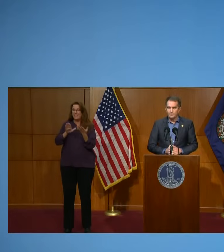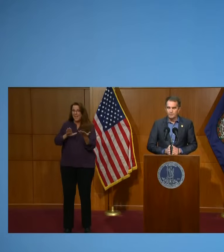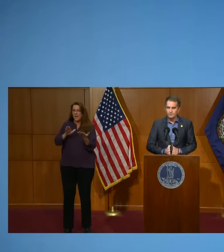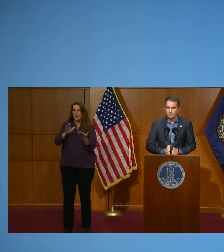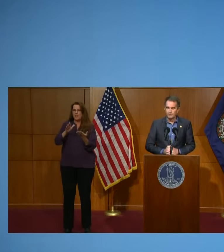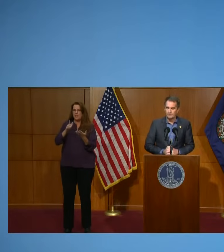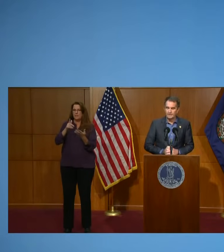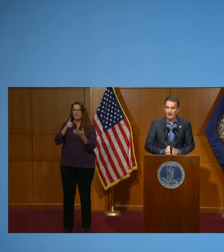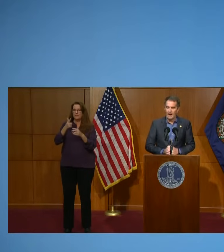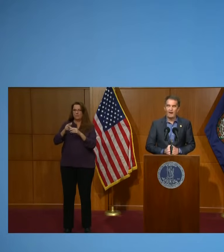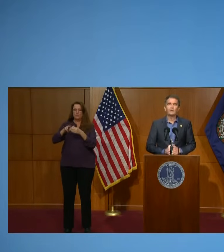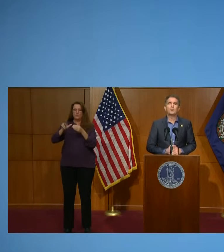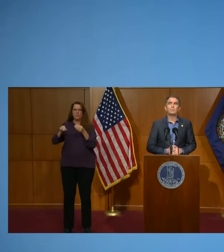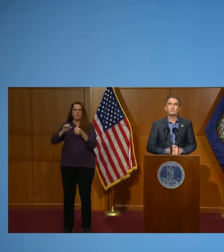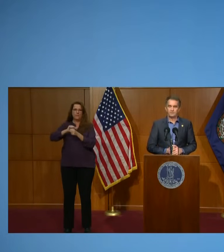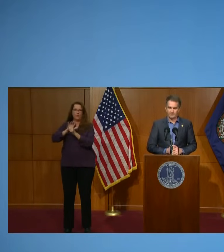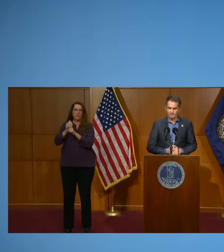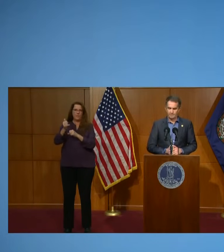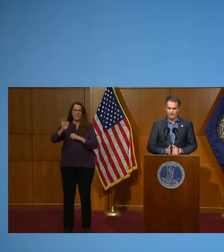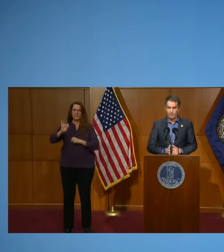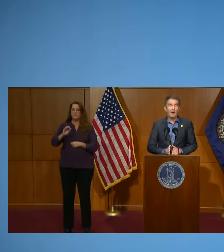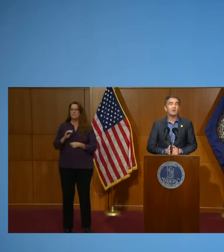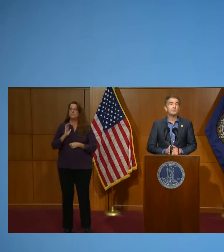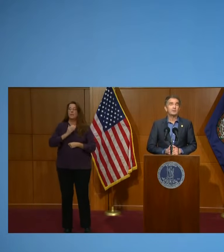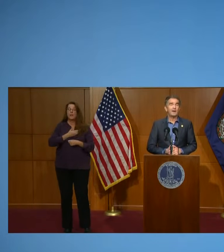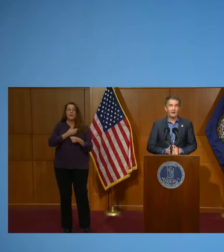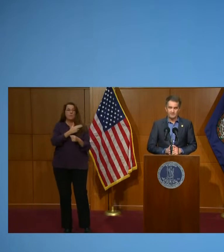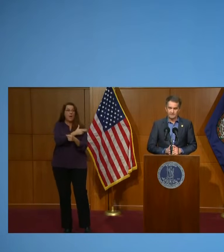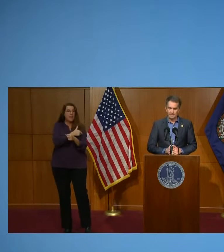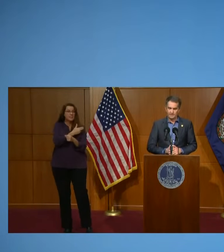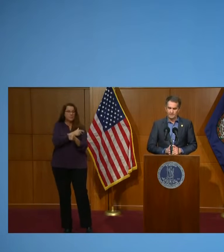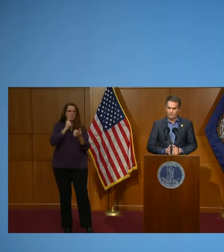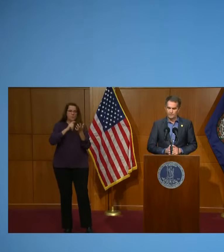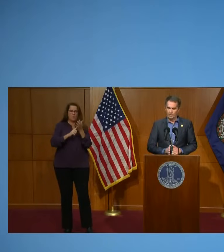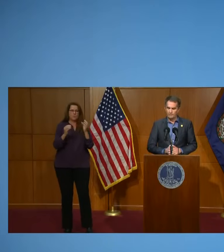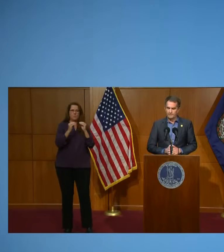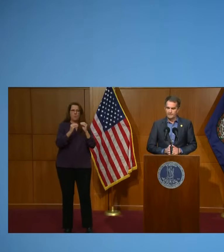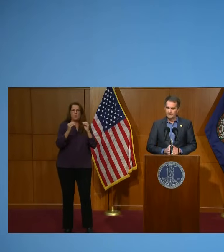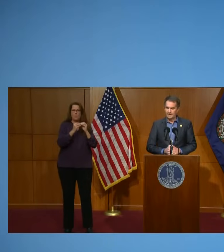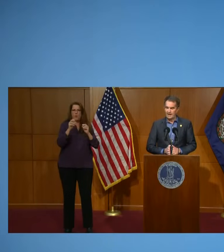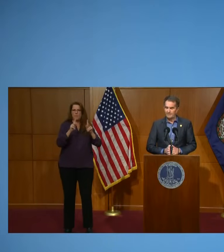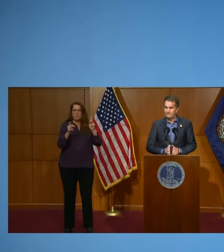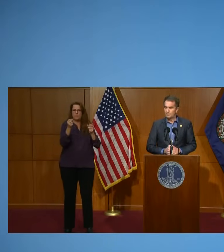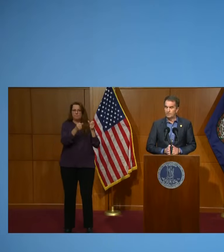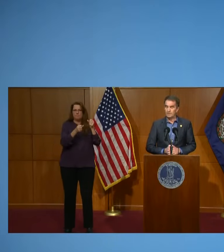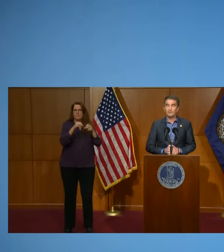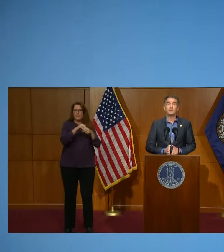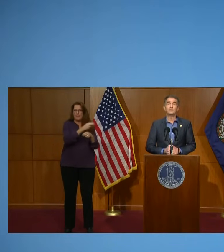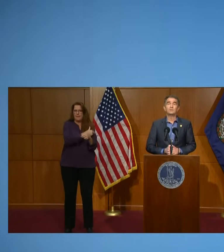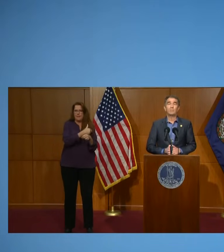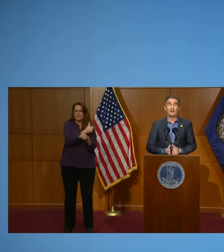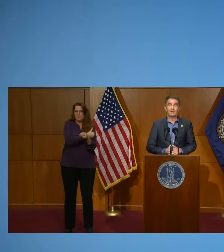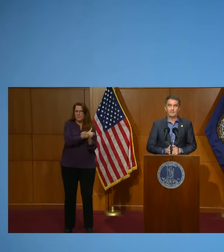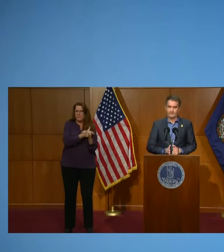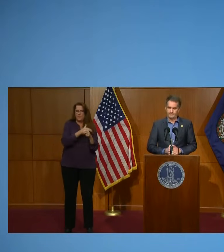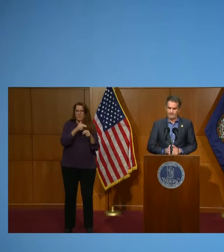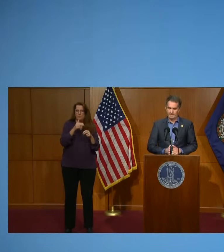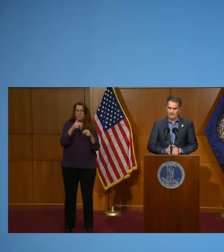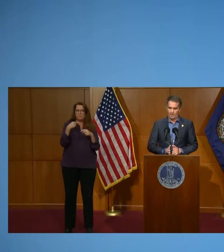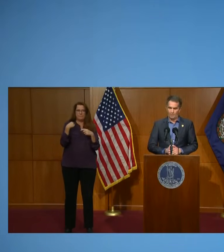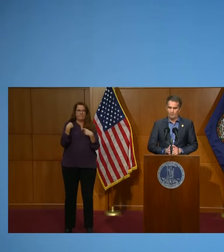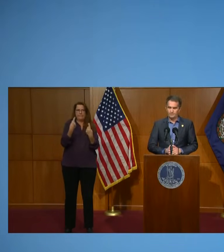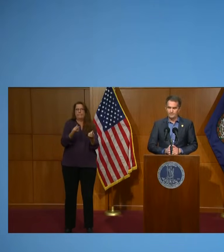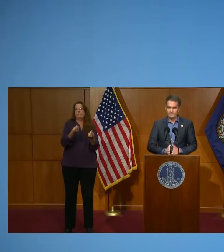BECAUSE OF COVID-19. HOSPITALS